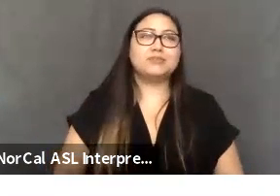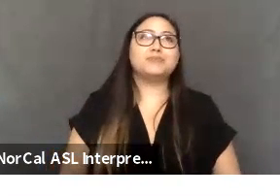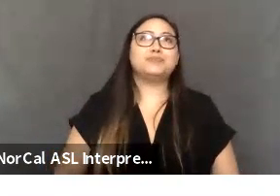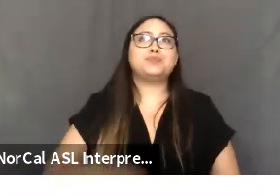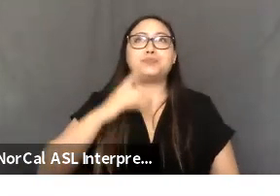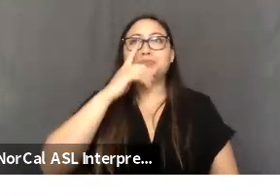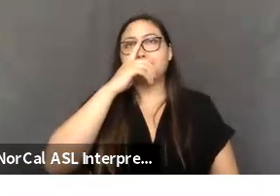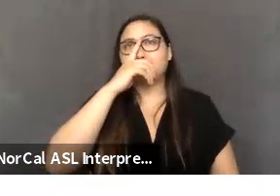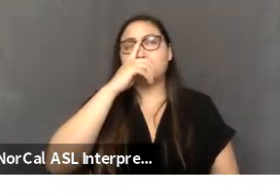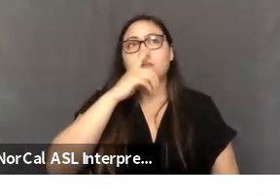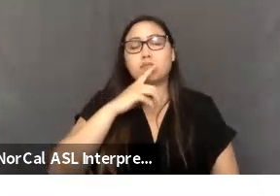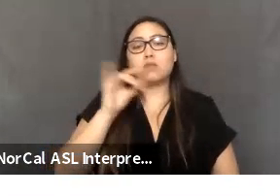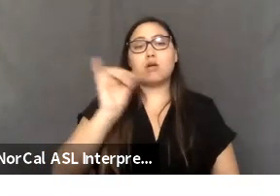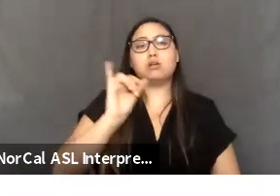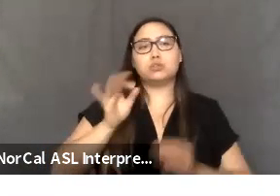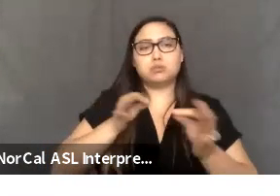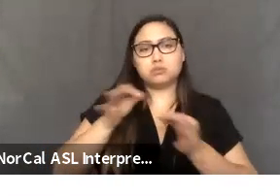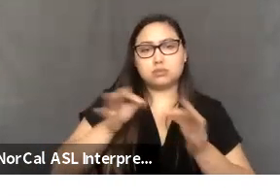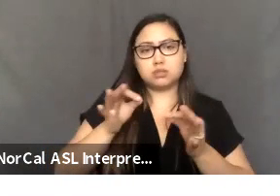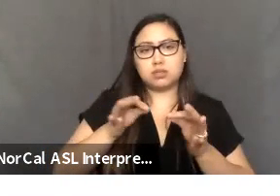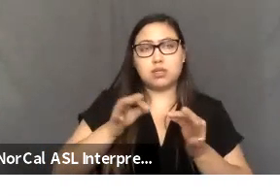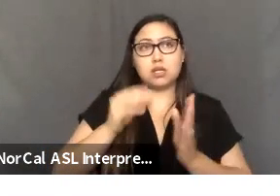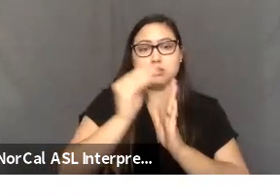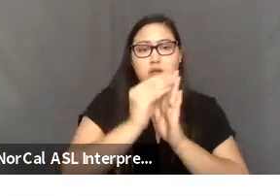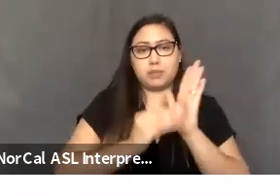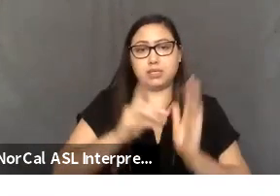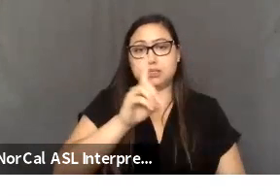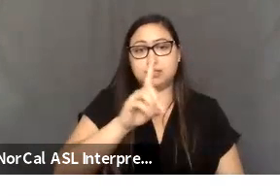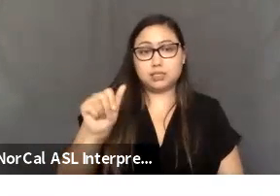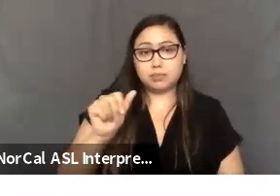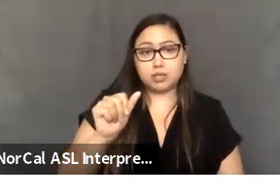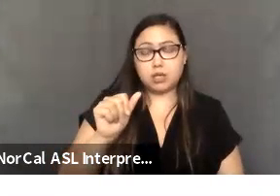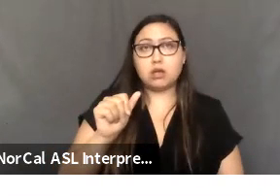the documentation of disability status being beneficial because it will give them a better